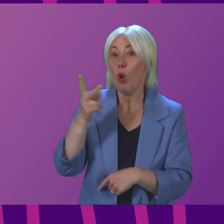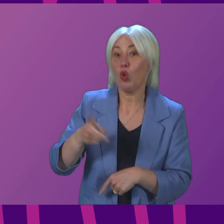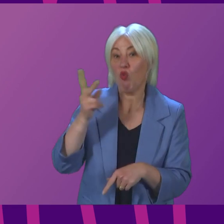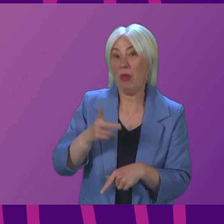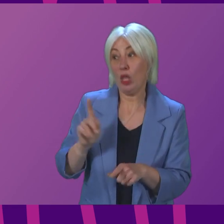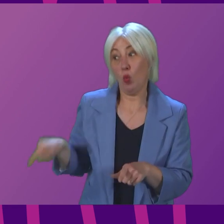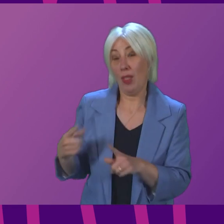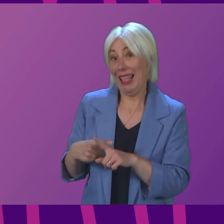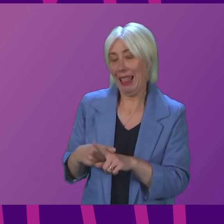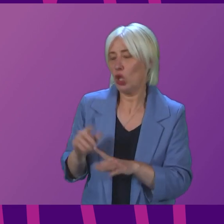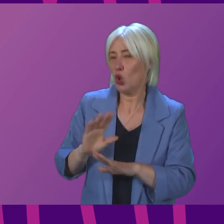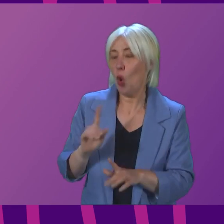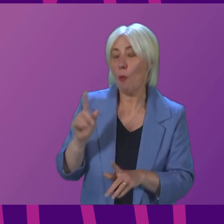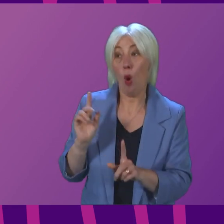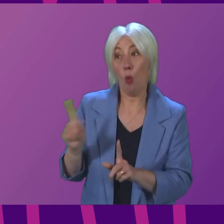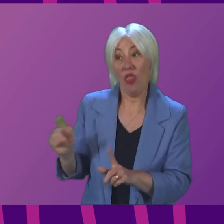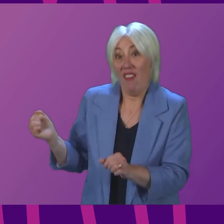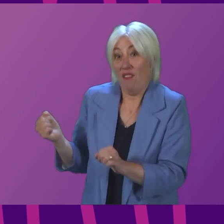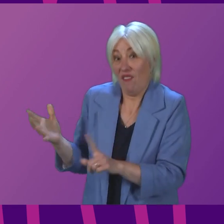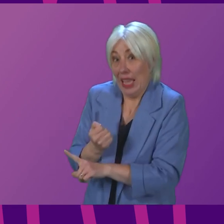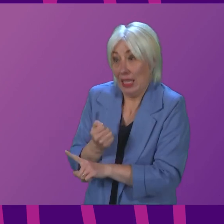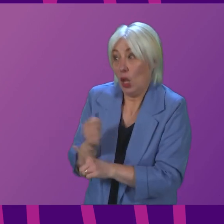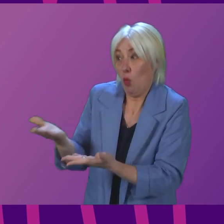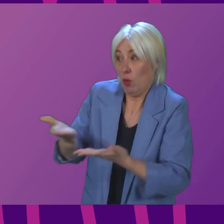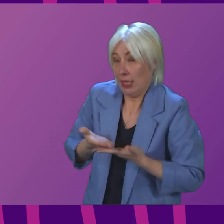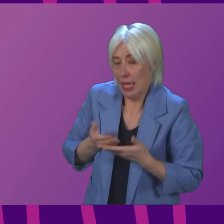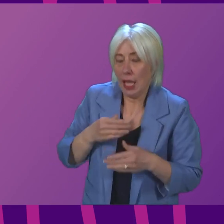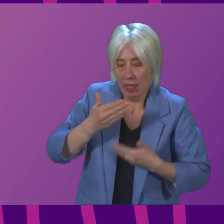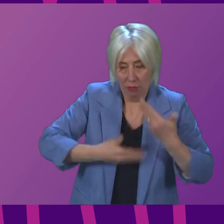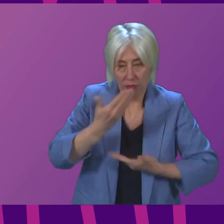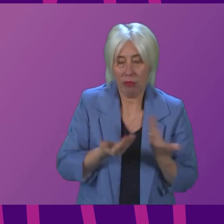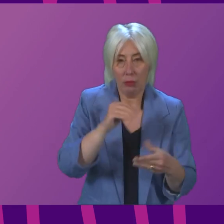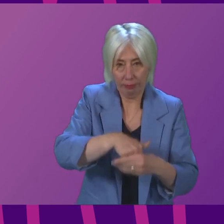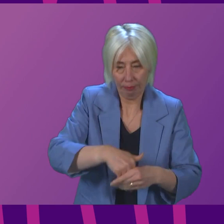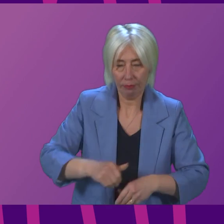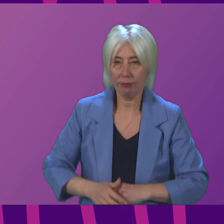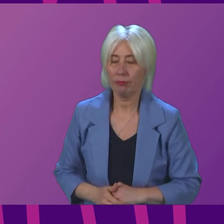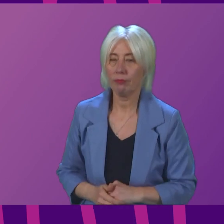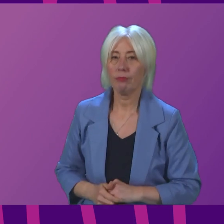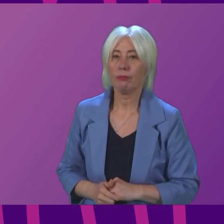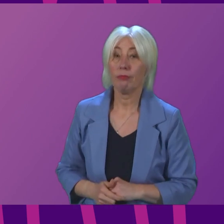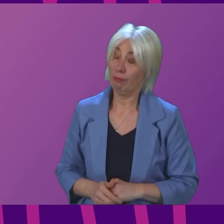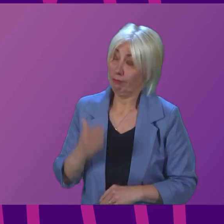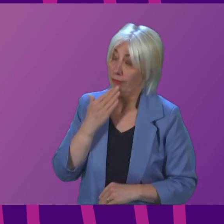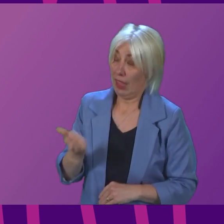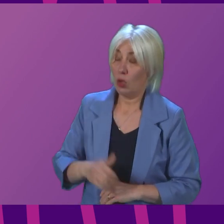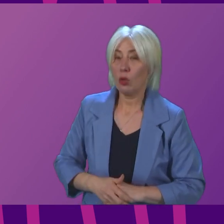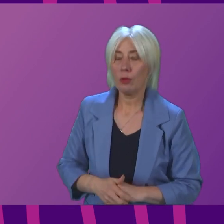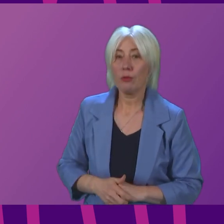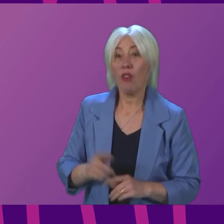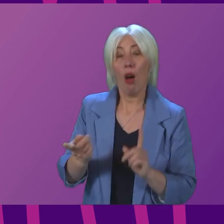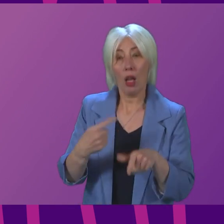we will carefully consider its findings in the context of NHS Scotland’s services.